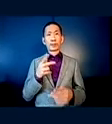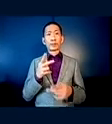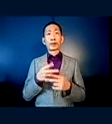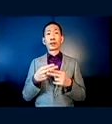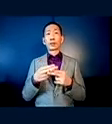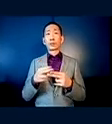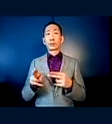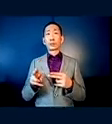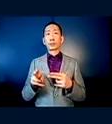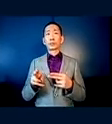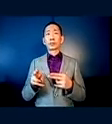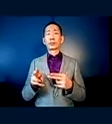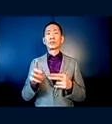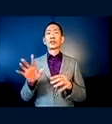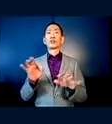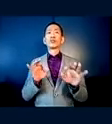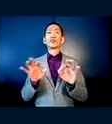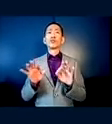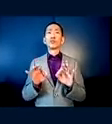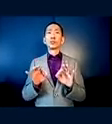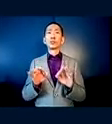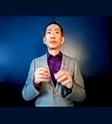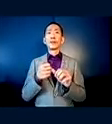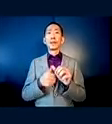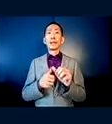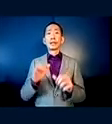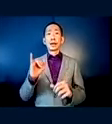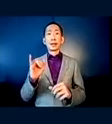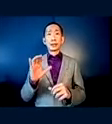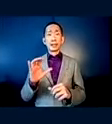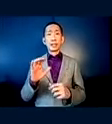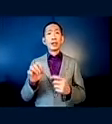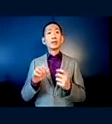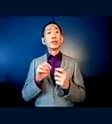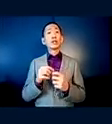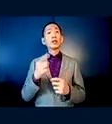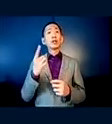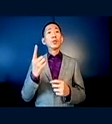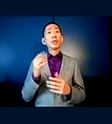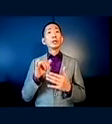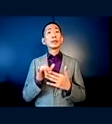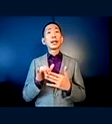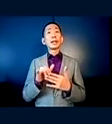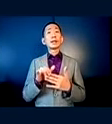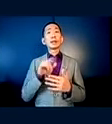YOU SO I'LL KEEP THIS SHORT. I DID SAMPLES, ONE FROM EACH IC